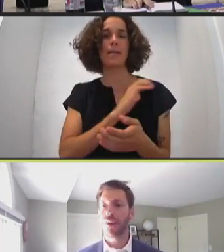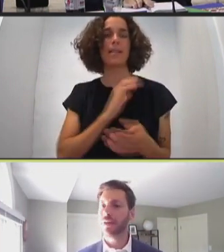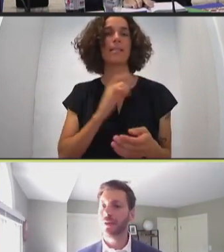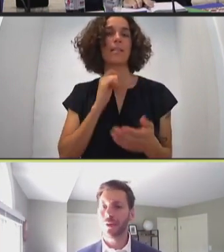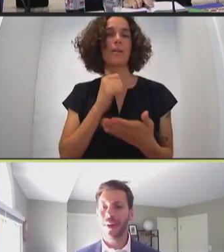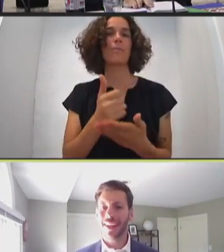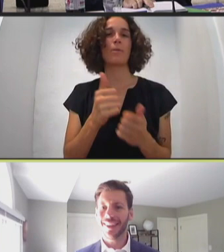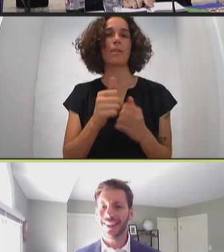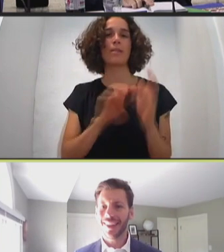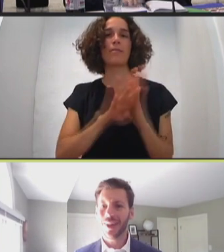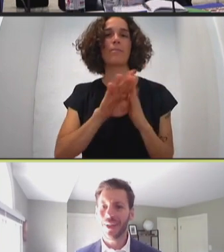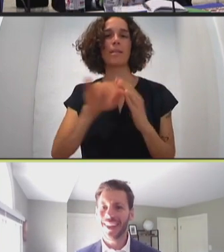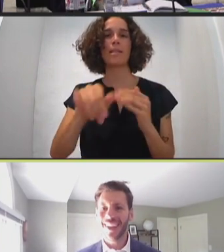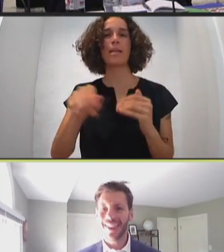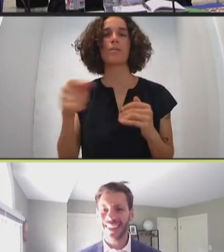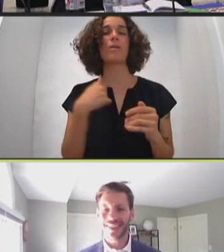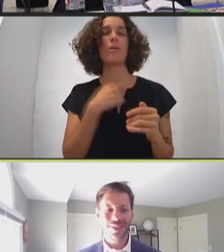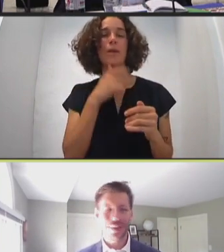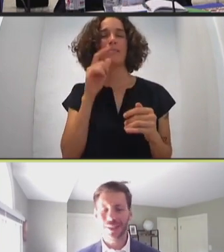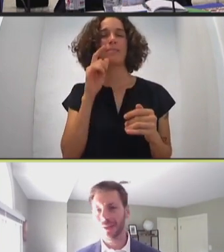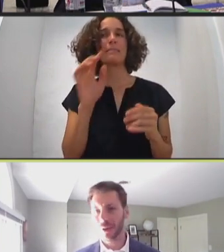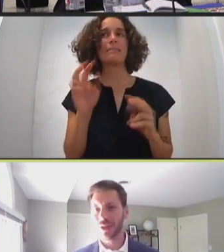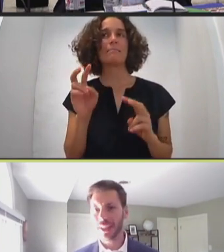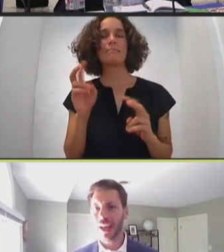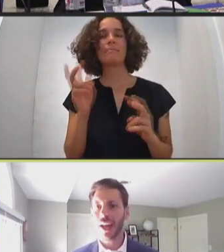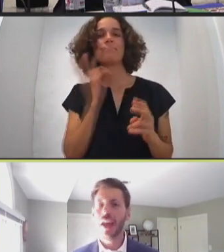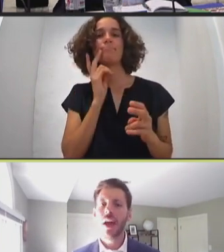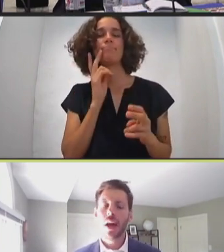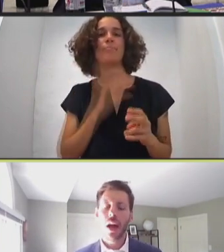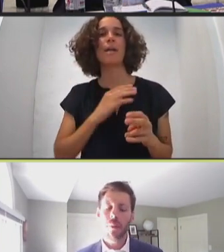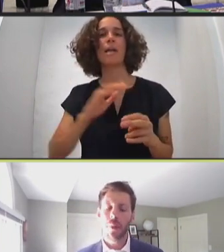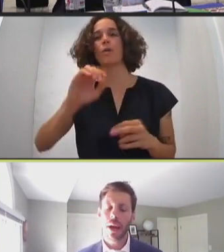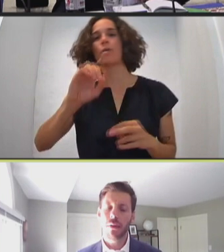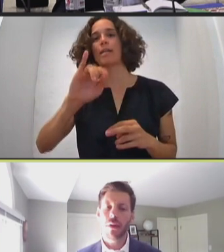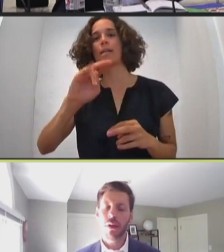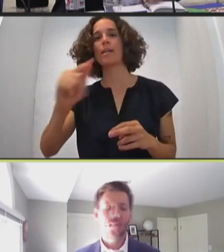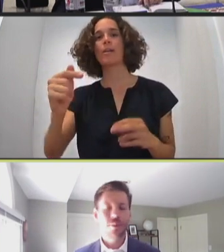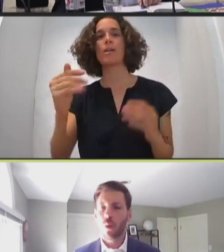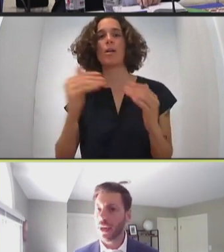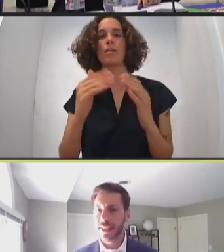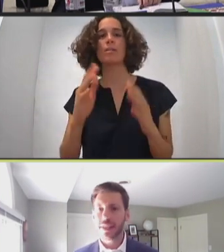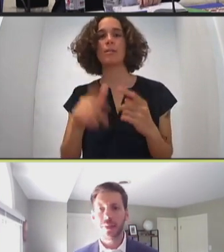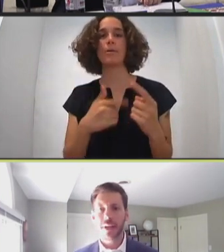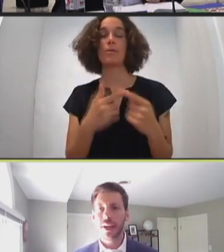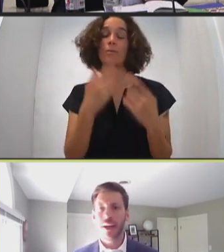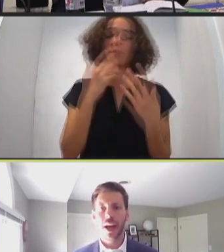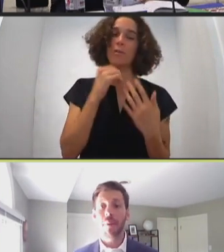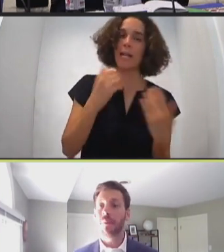have to defer to my coding colleagues who are unfortunately not on about what needs to be done.